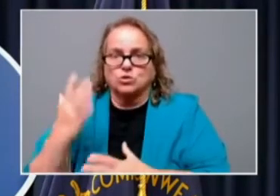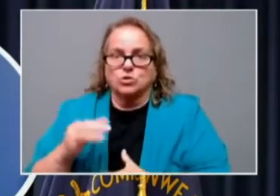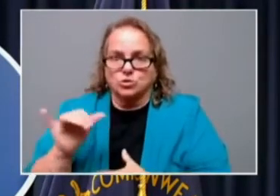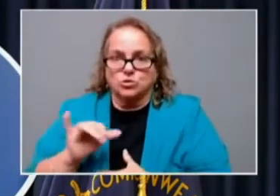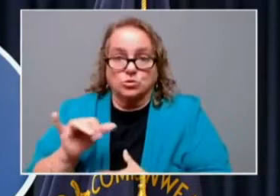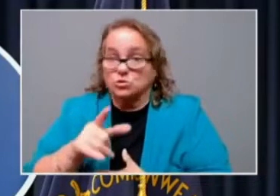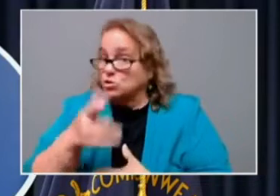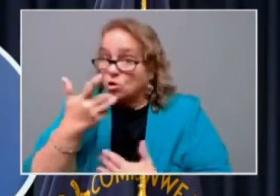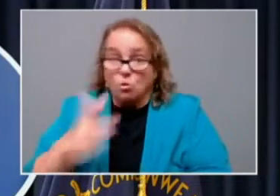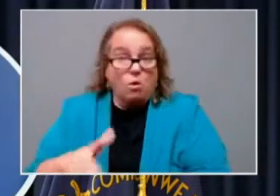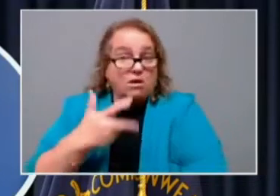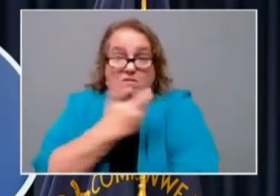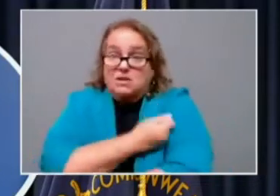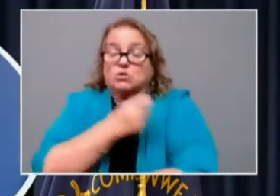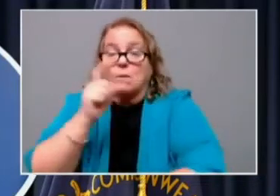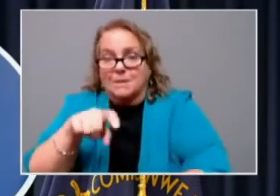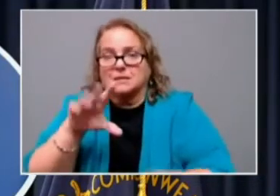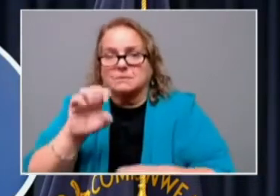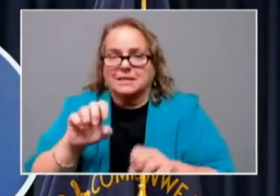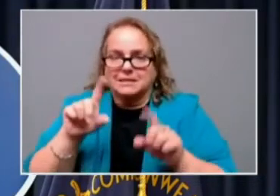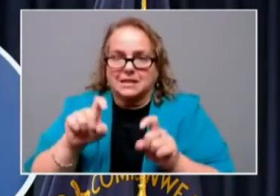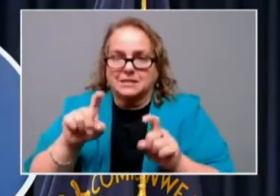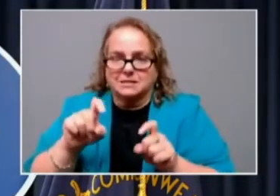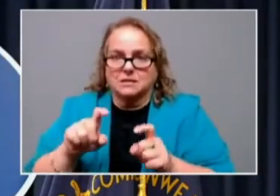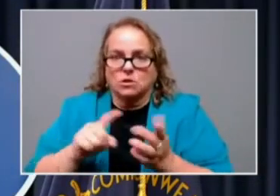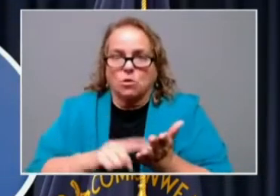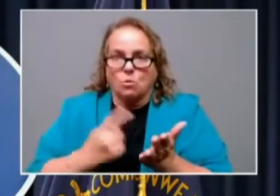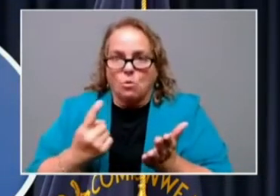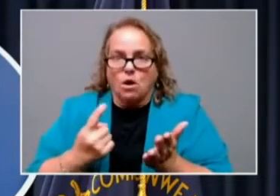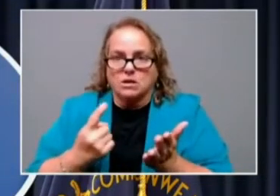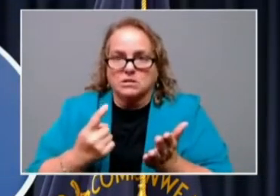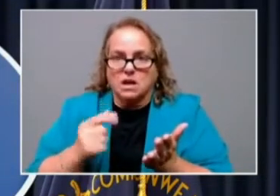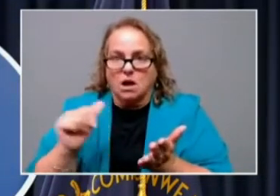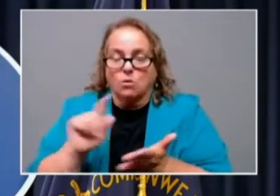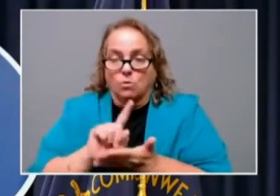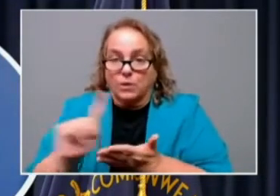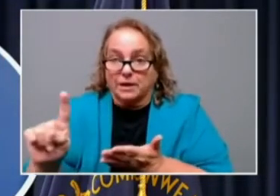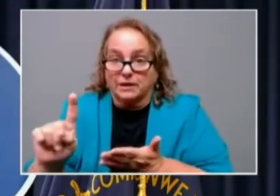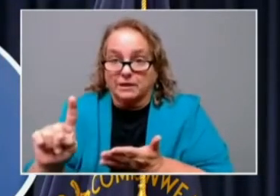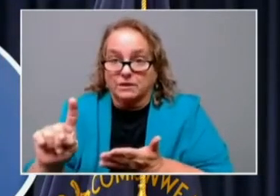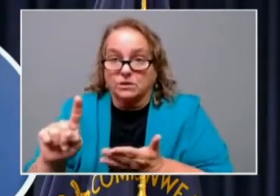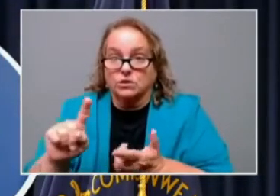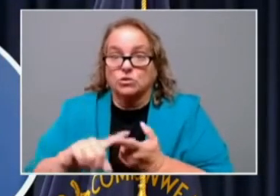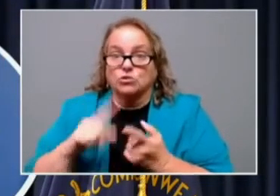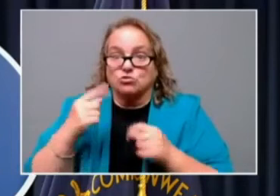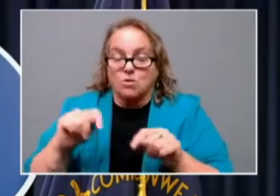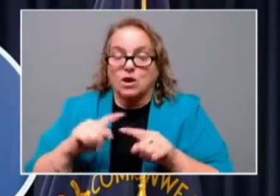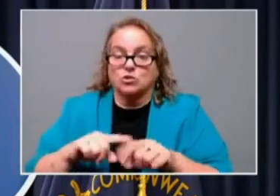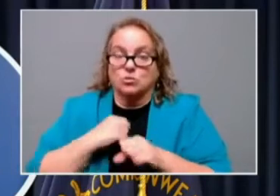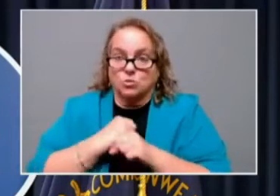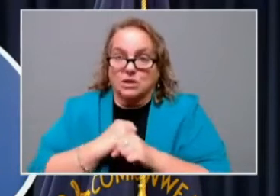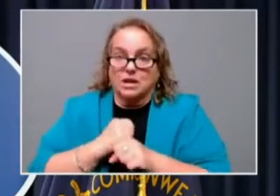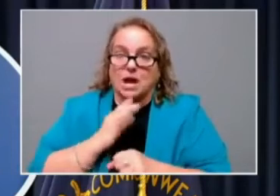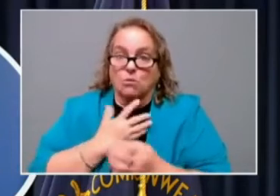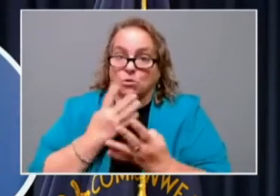to be tested once a week to to try to protect our prisons. And it's gone